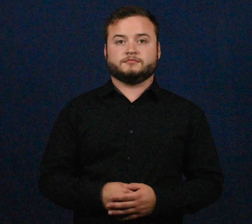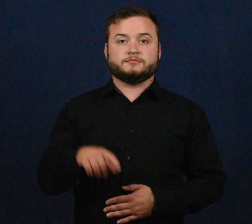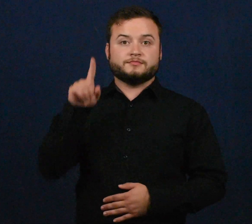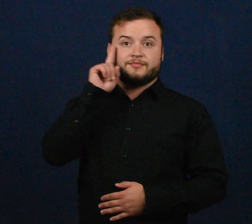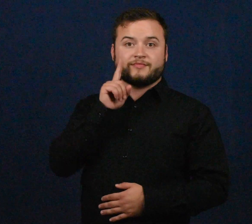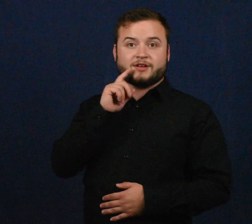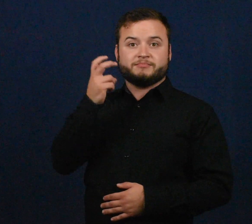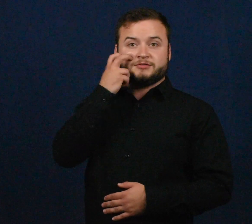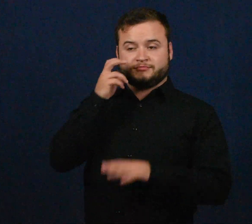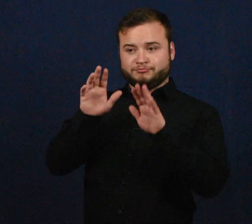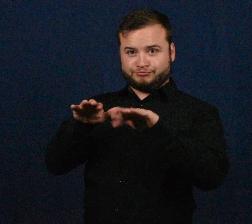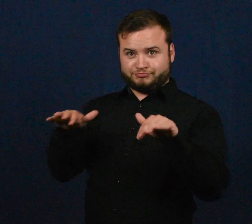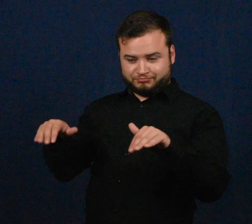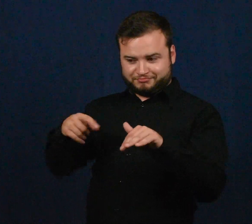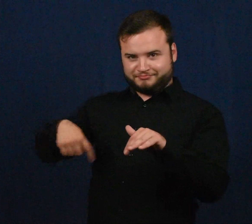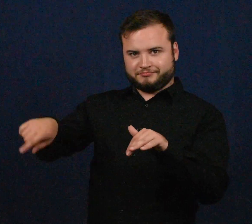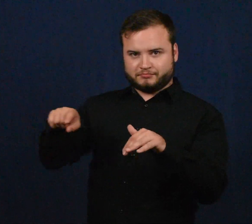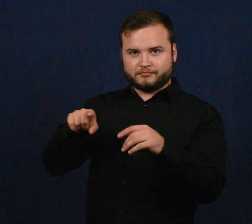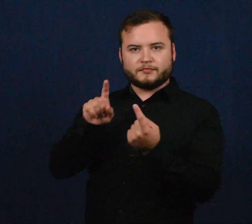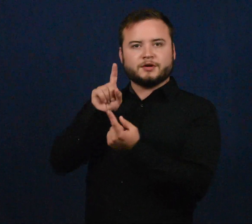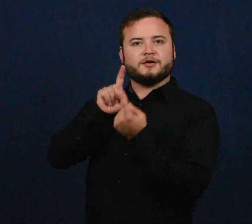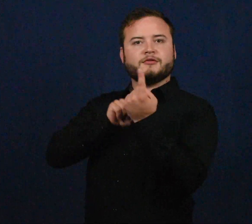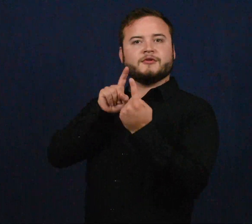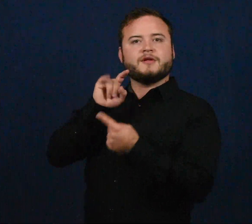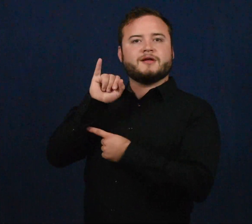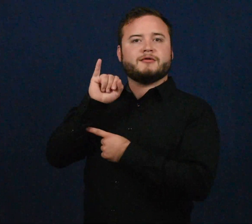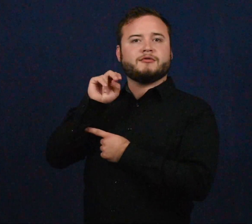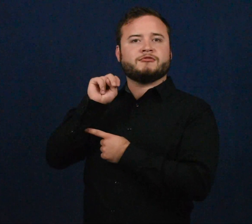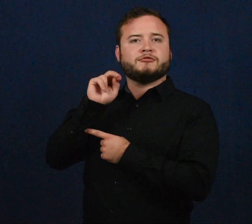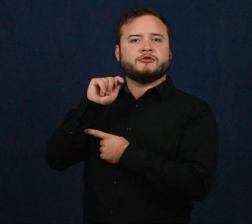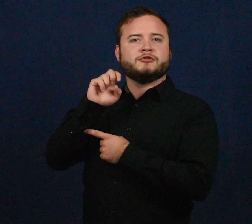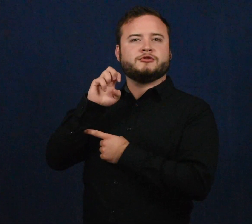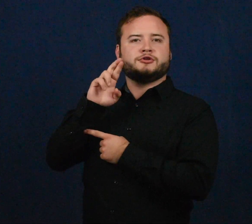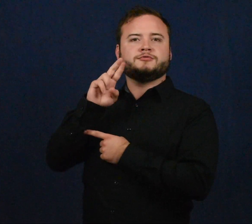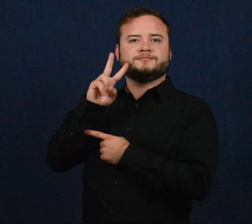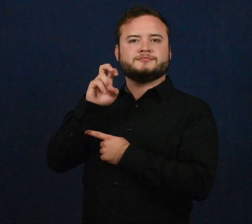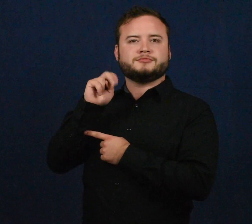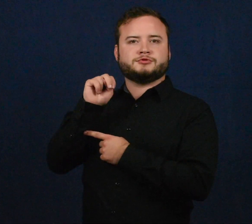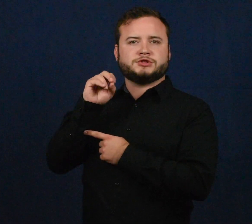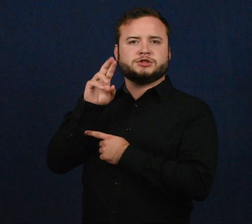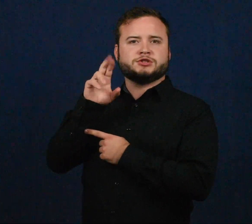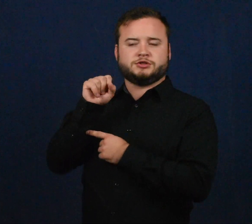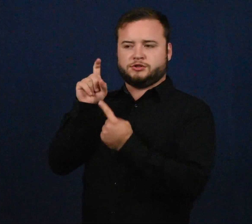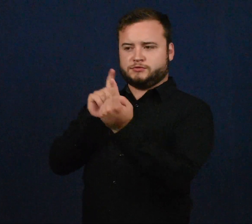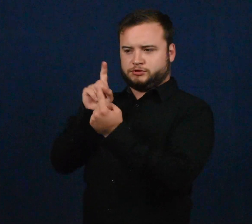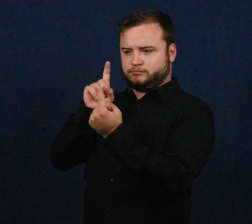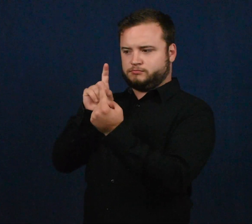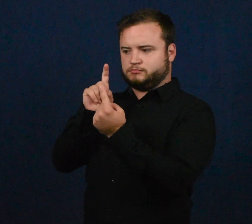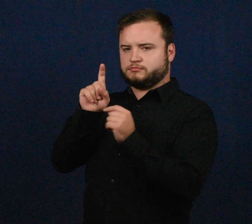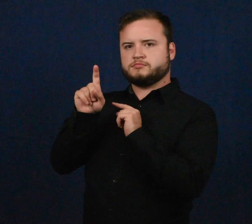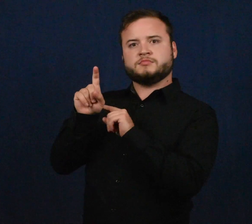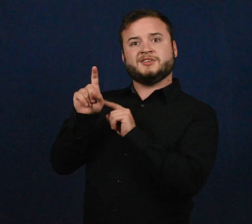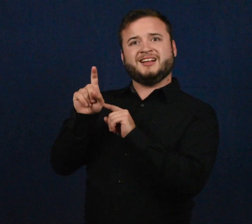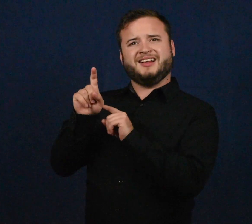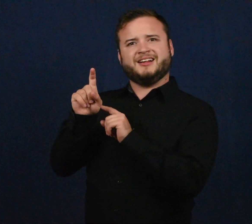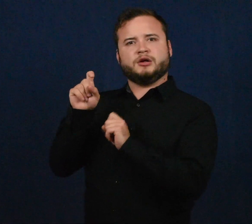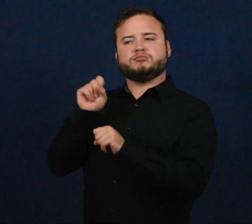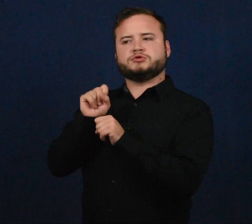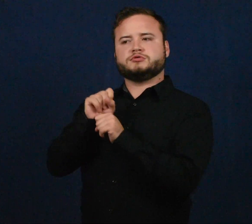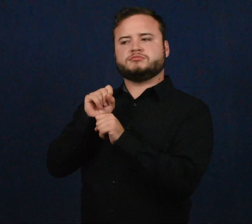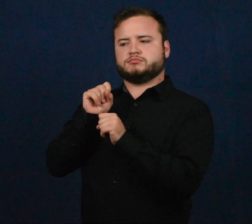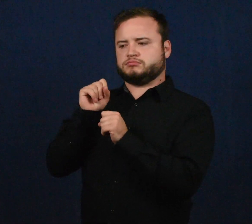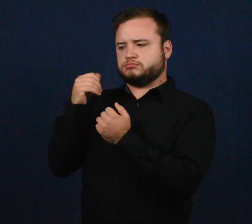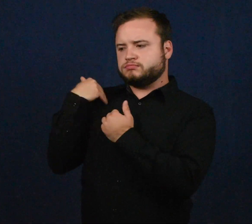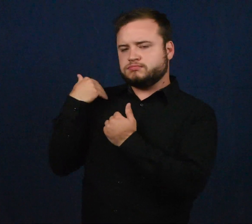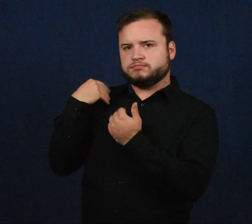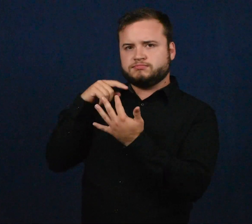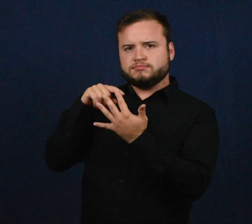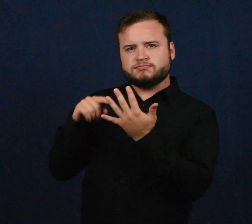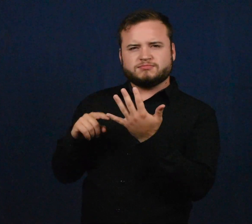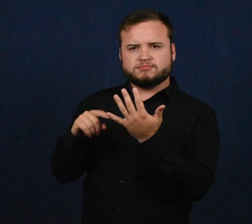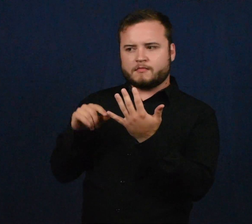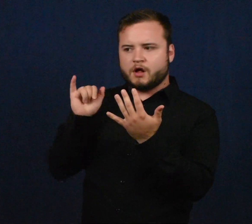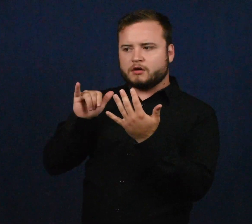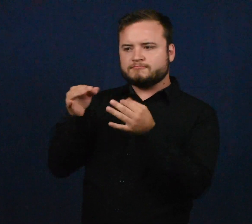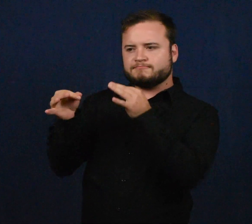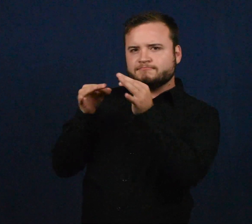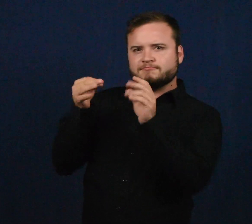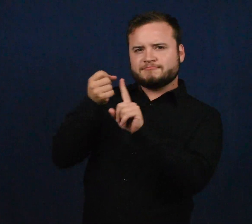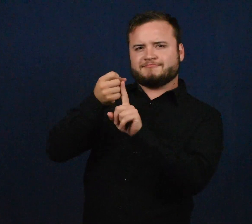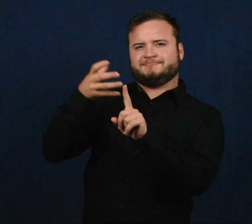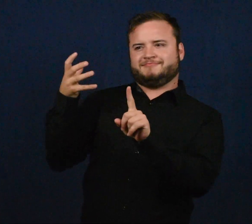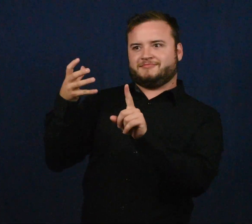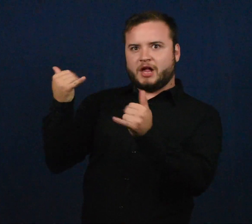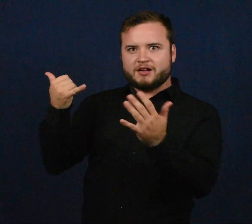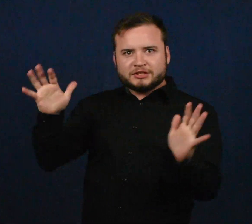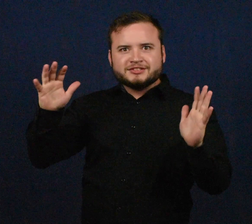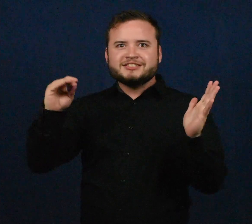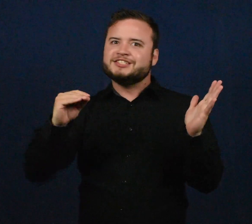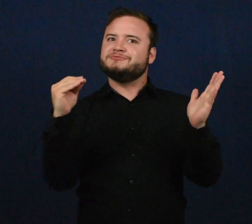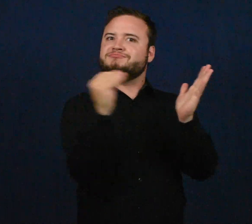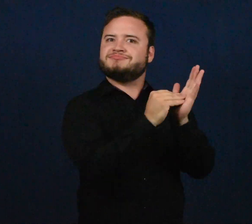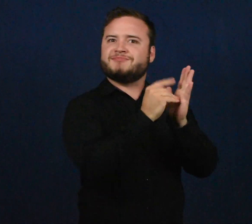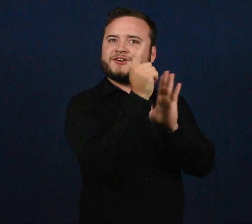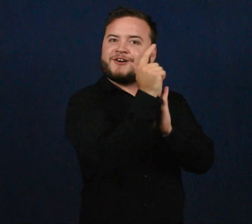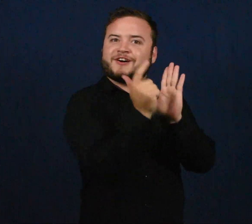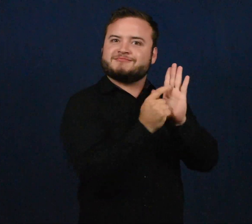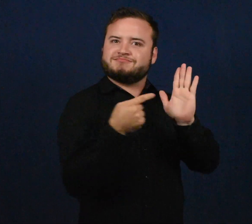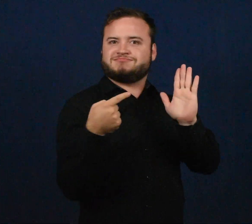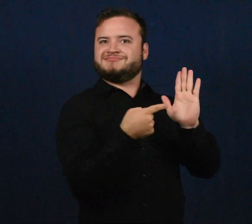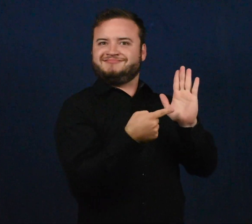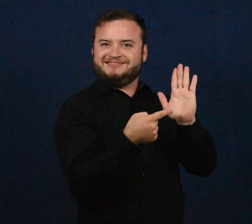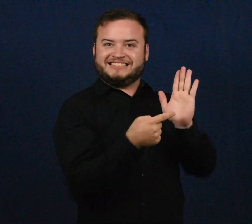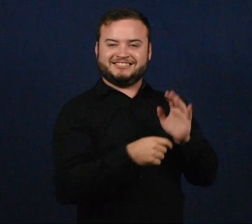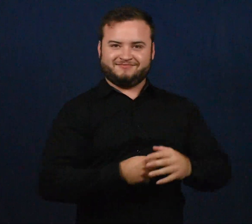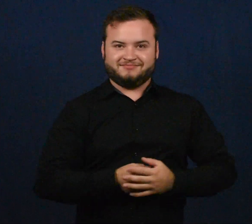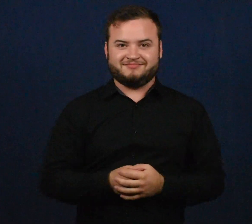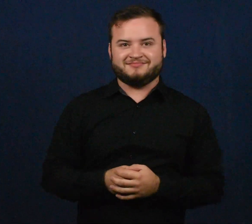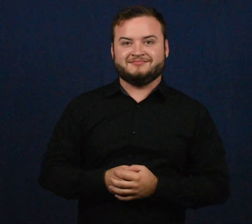A definition of the work of intervenors for deafblind children is now in statute.